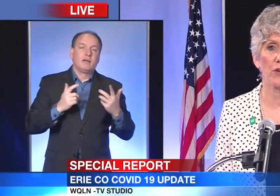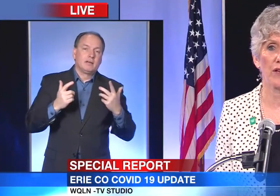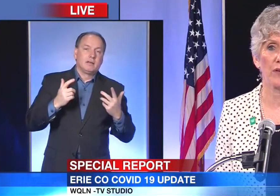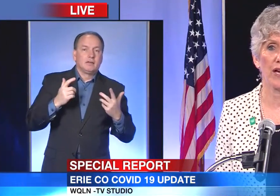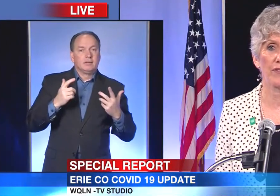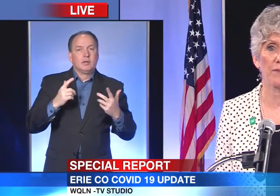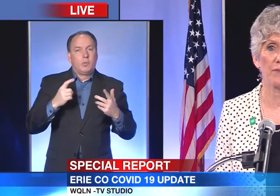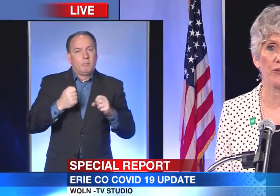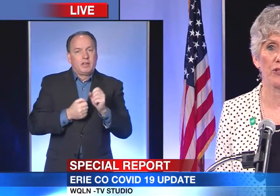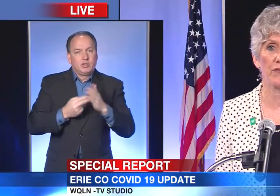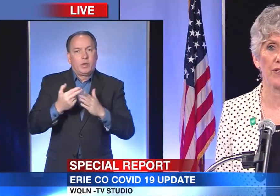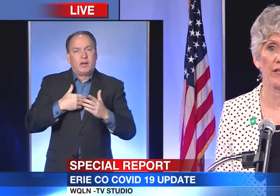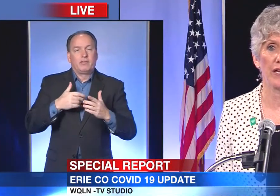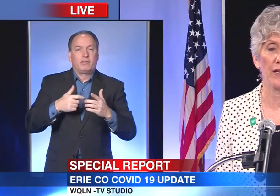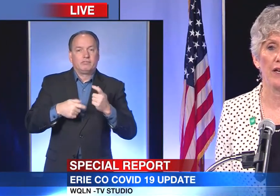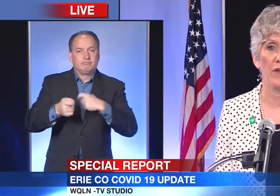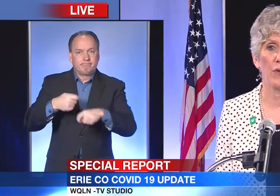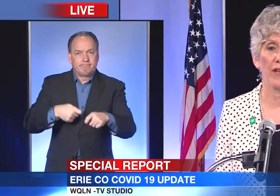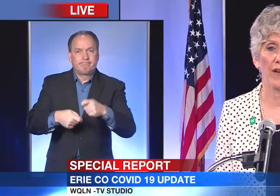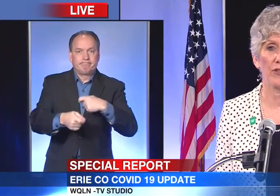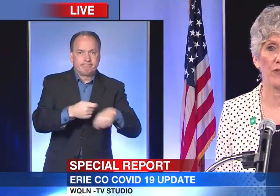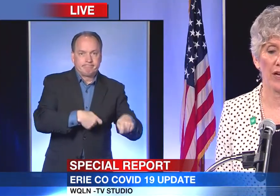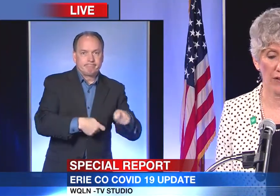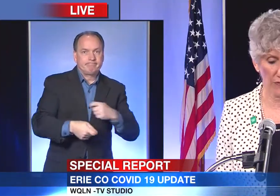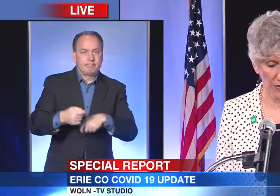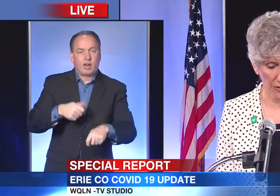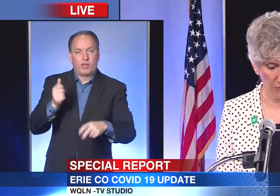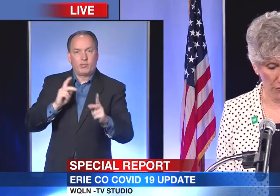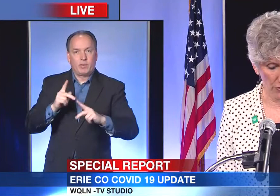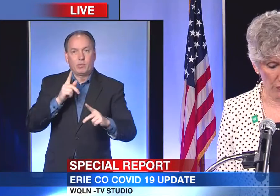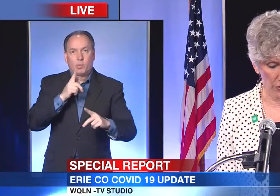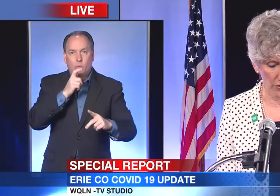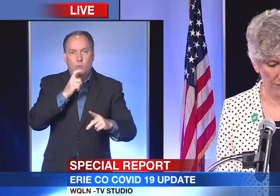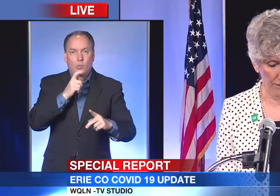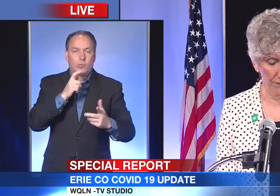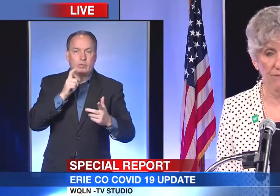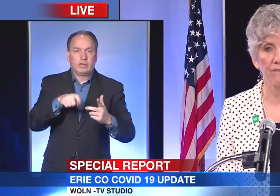OF THOSE PEOPLE HAVE GOT TO GET BACK TO, SO WE HAVE TO MAKE SURE THAT WE HAVE SOME PEOPLE WHO CAN